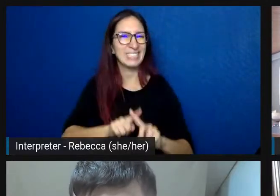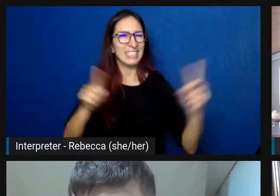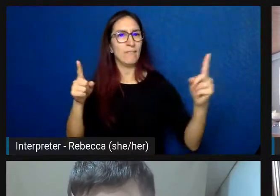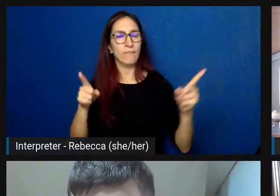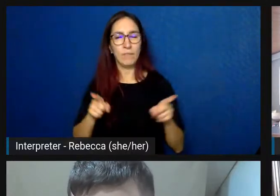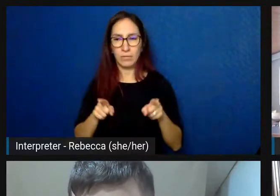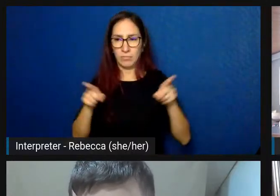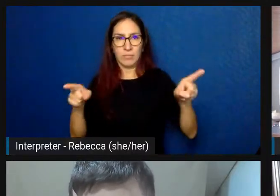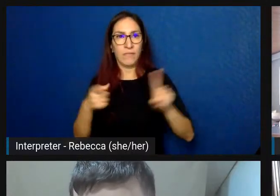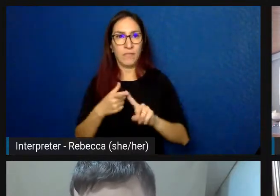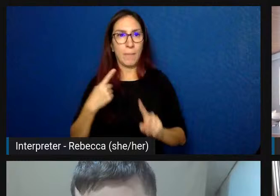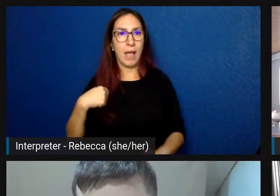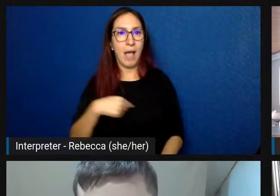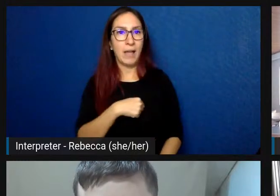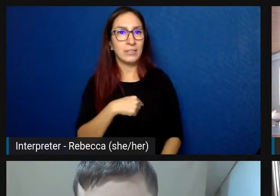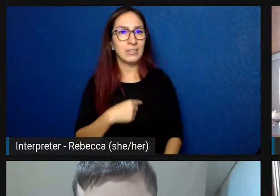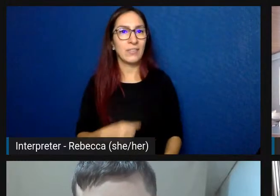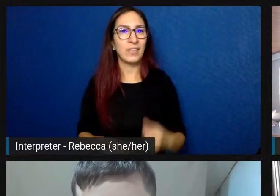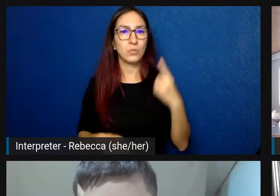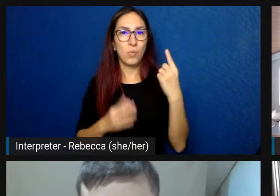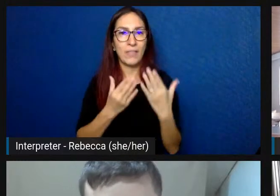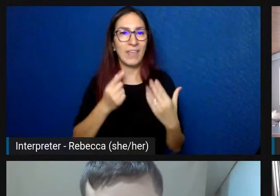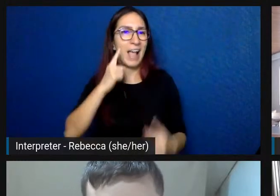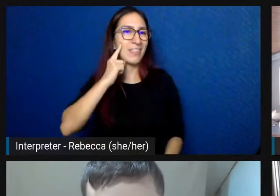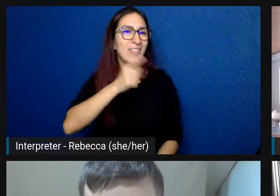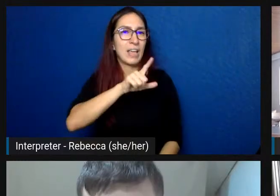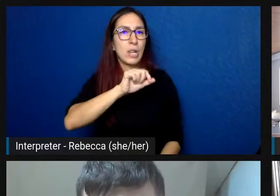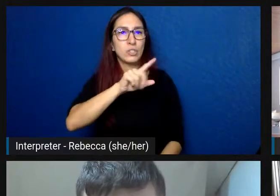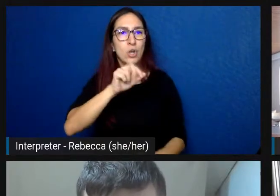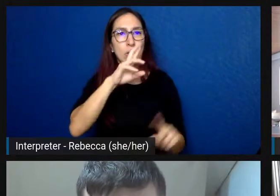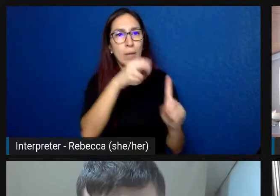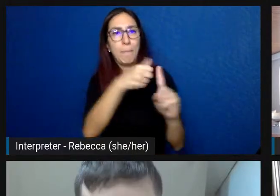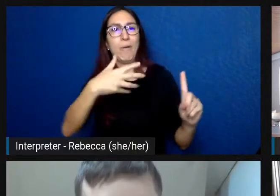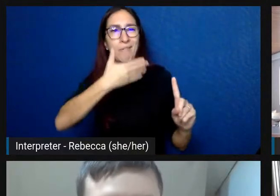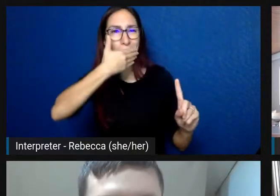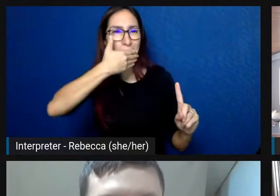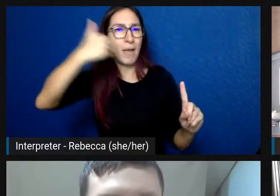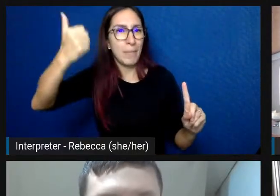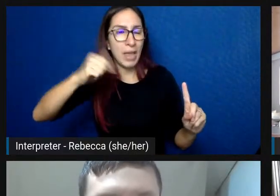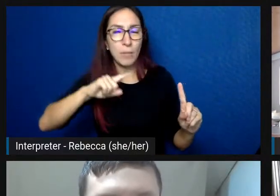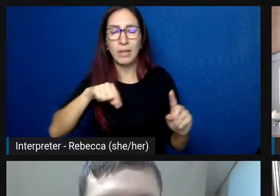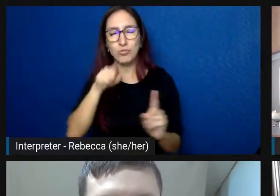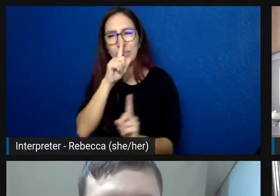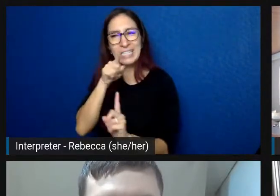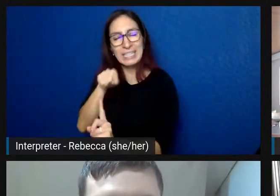actually properly get in the shoes of someone who experiences the web in the world differently from us because there is one